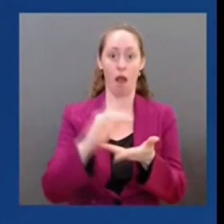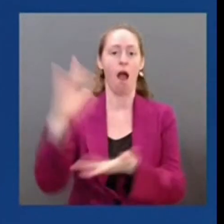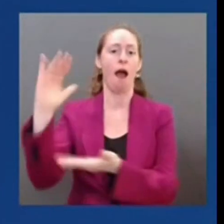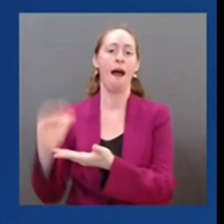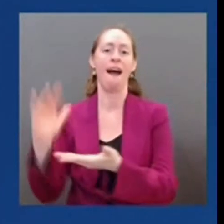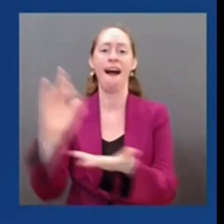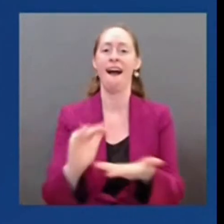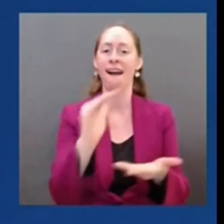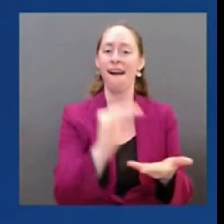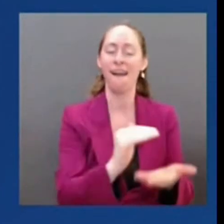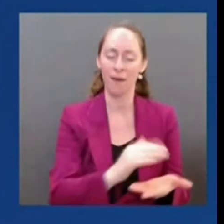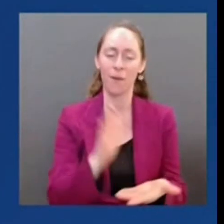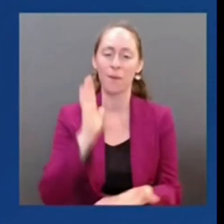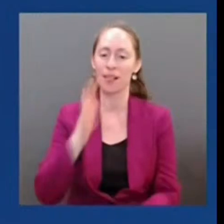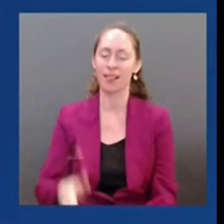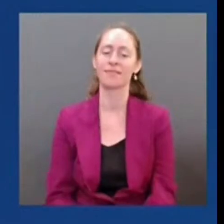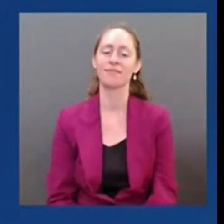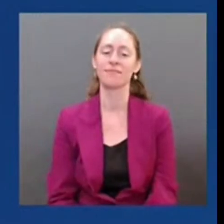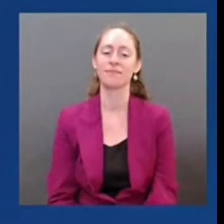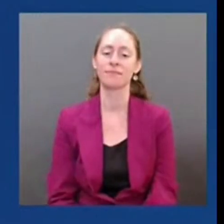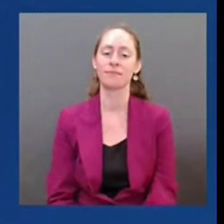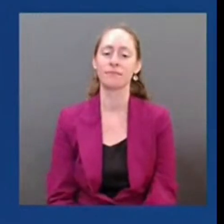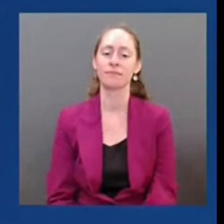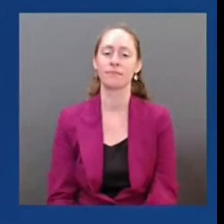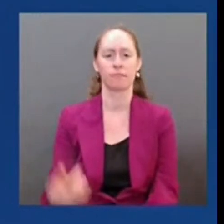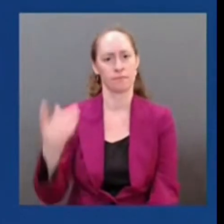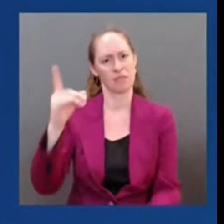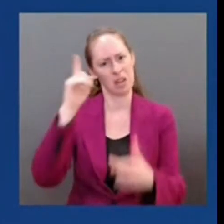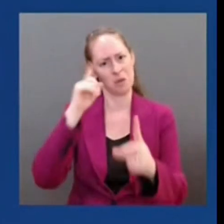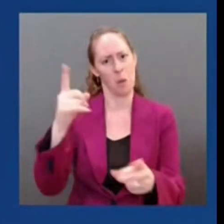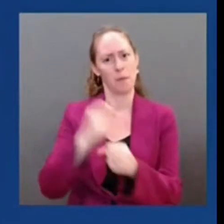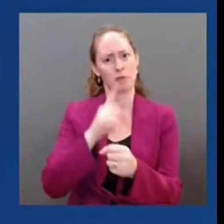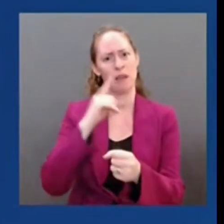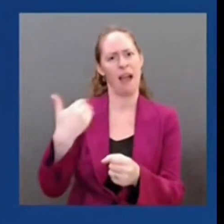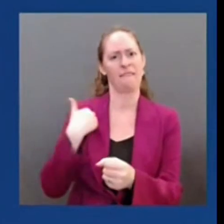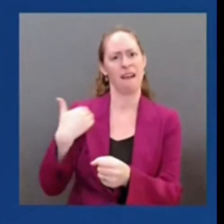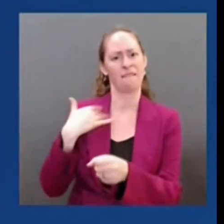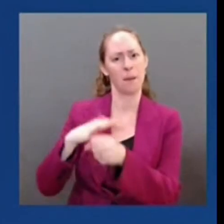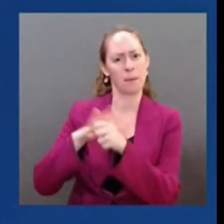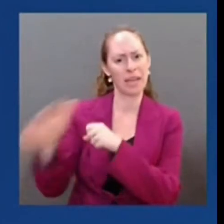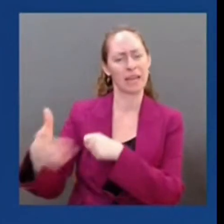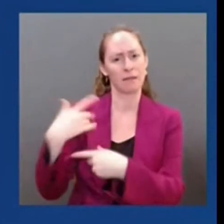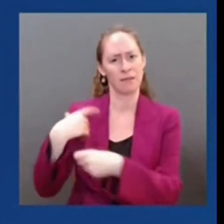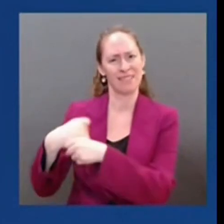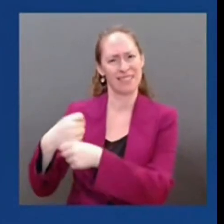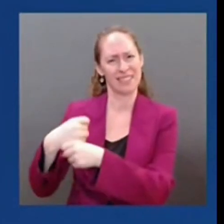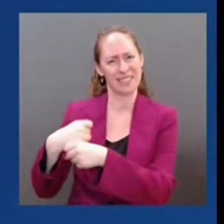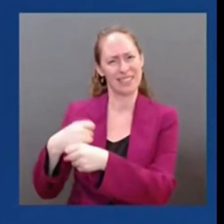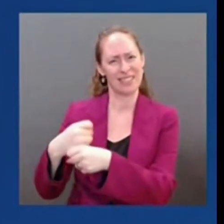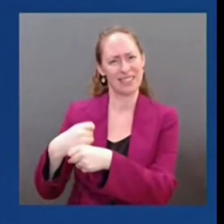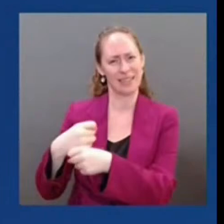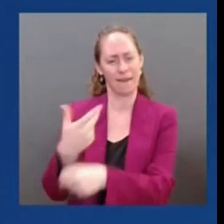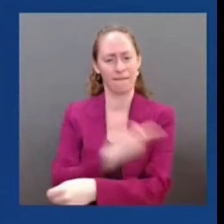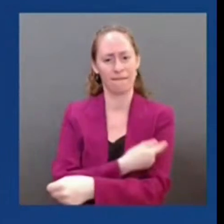THAT HAPPENED, IT WAS IMPORTANT FOR US TO STEP IN AND KEEP THAT DEMAND HIGH ENOUGH SO THAT